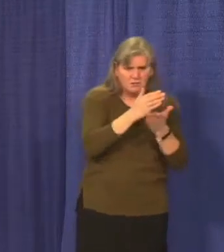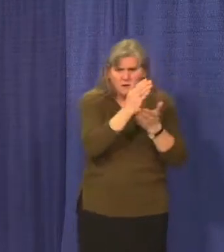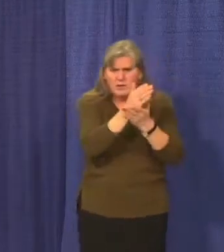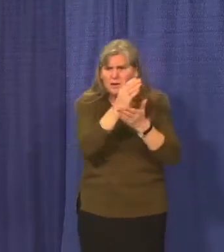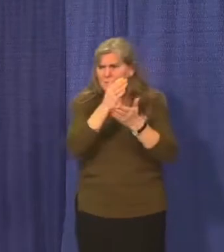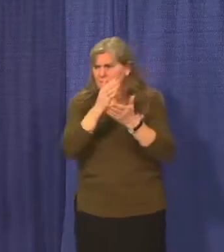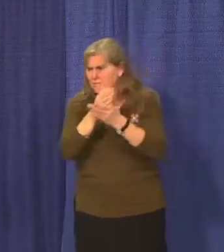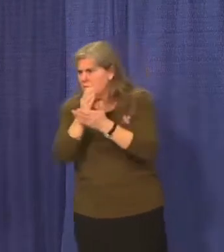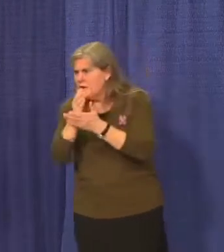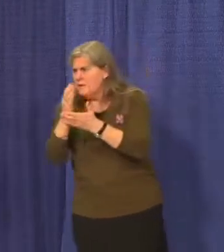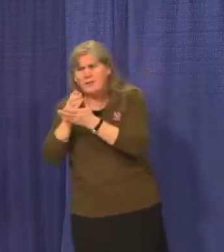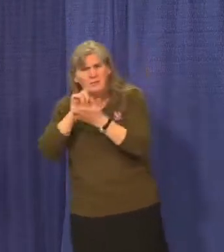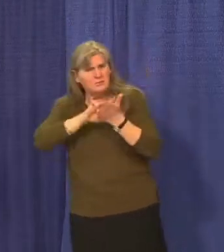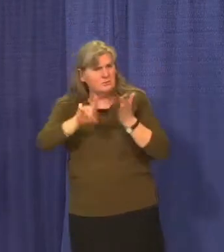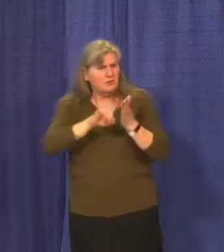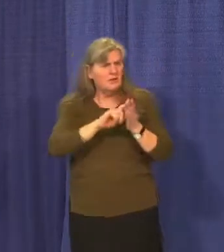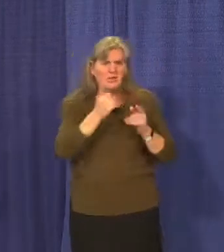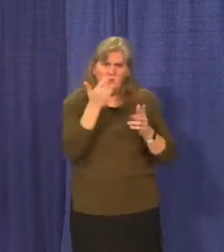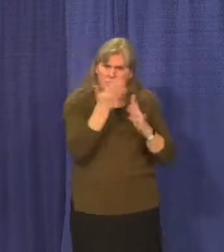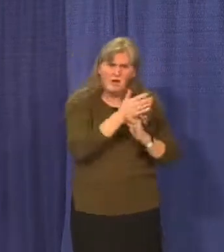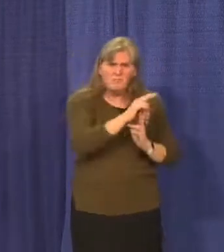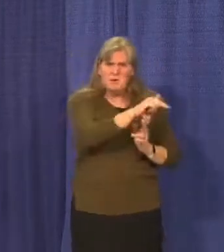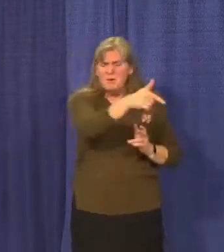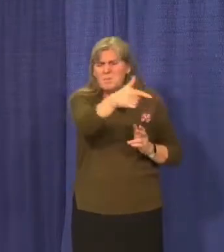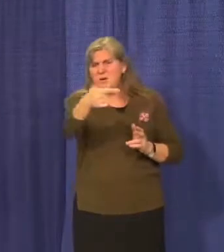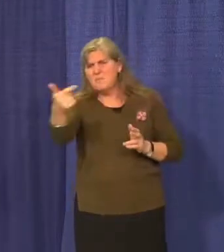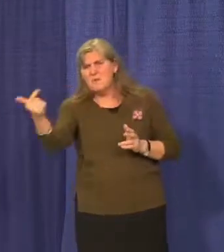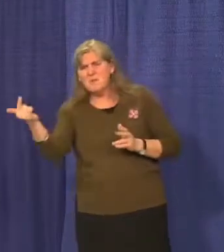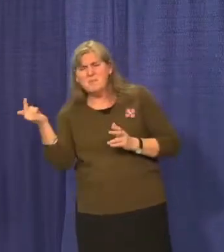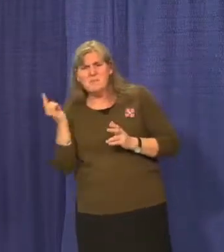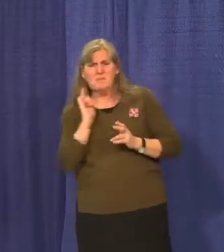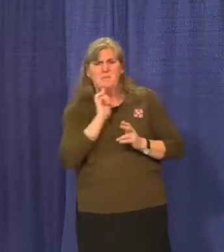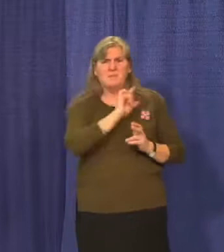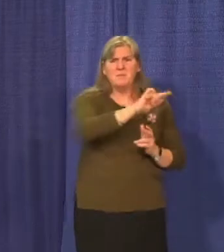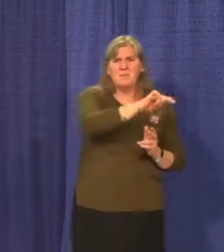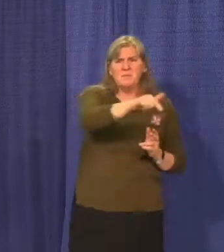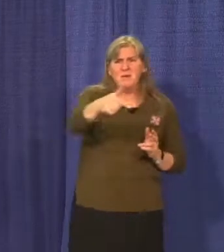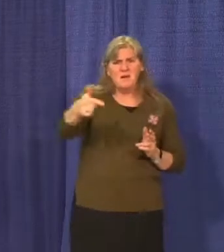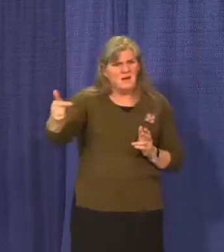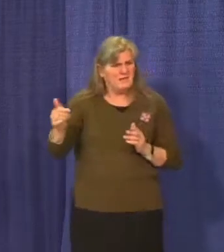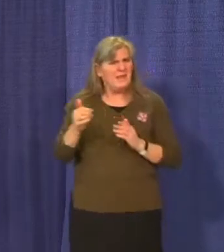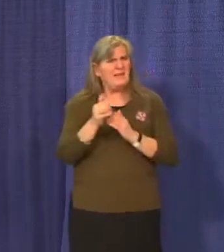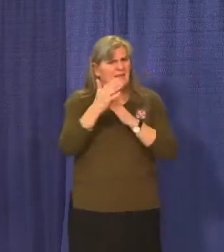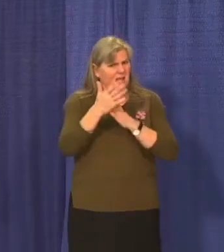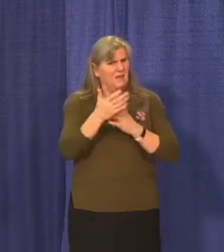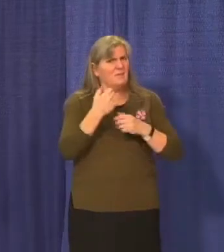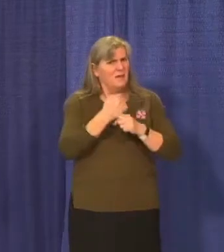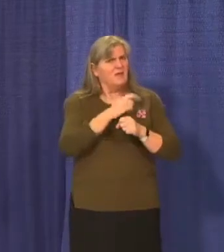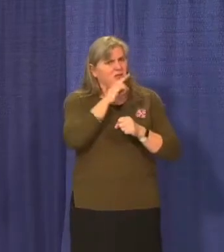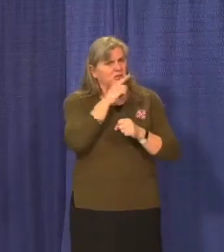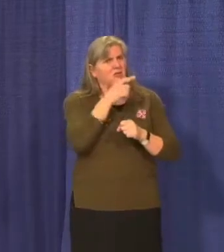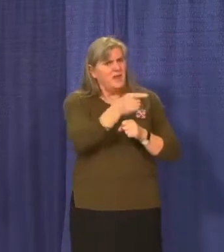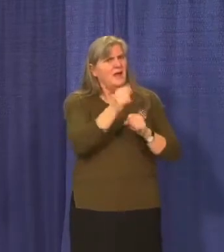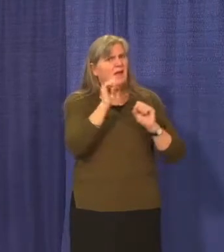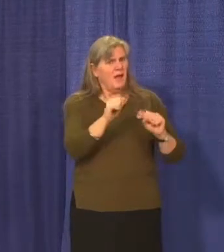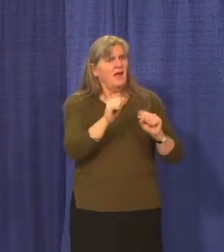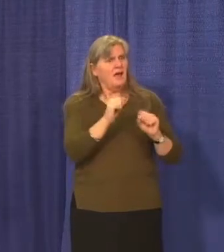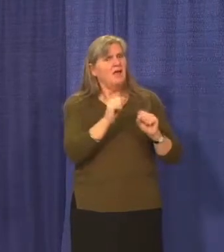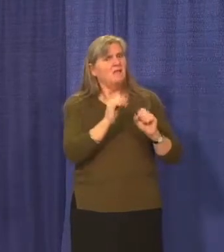There is a lot of focus required and everybody got a break. Those breaks rotated through. So what I saw was that it ran